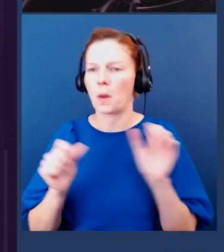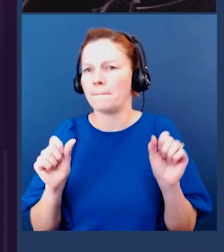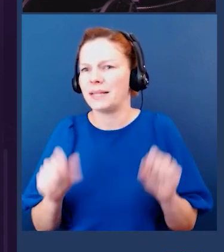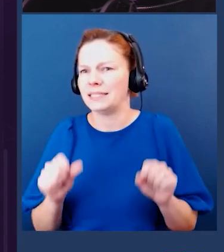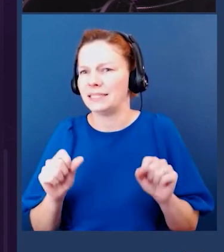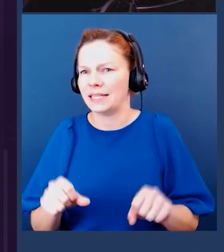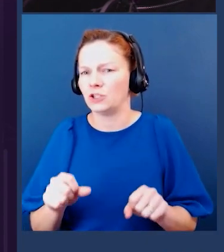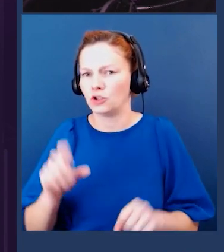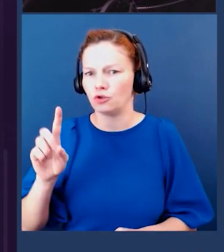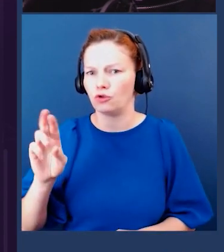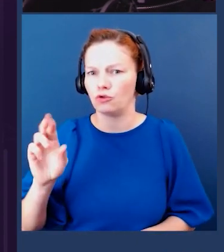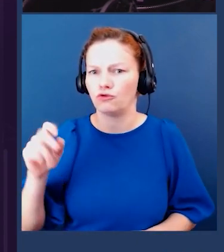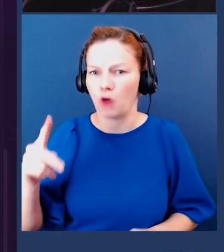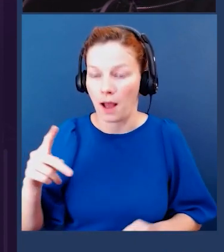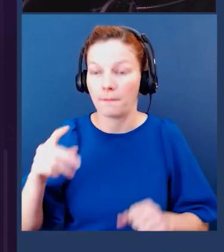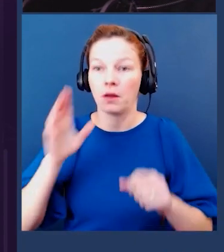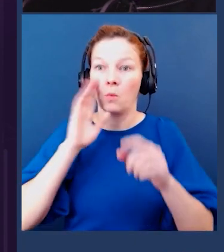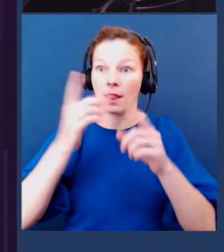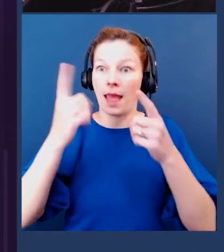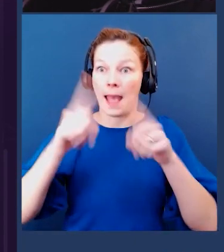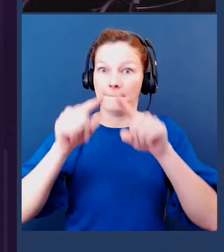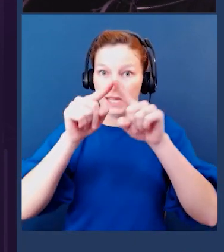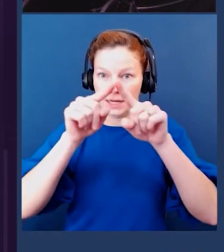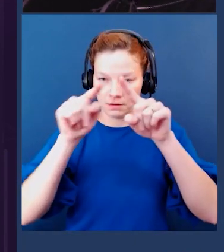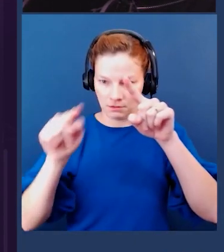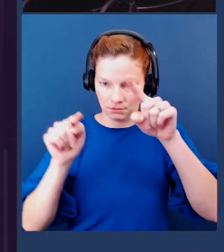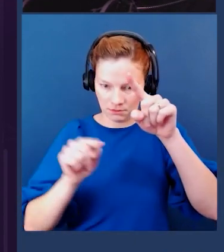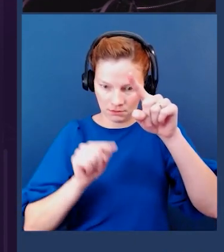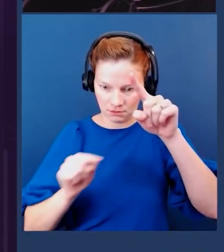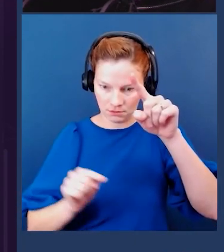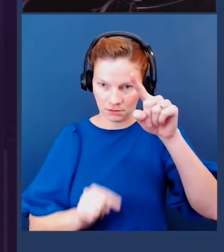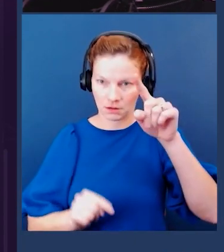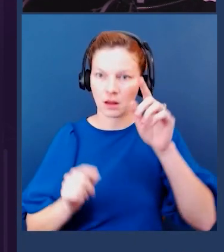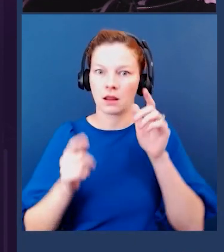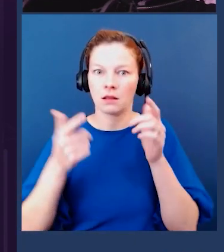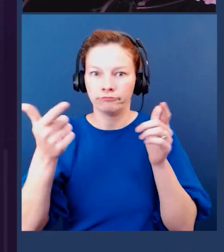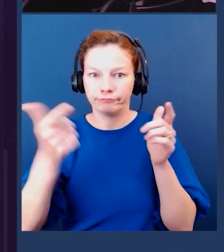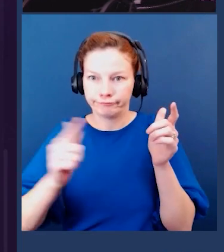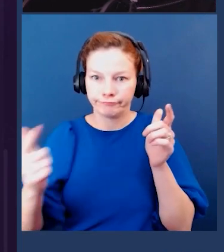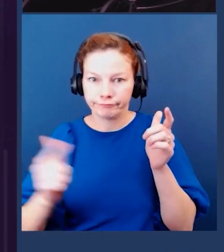with the chaining of your drop, your rules and whatnot, and you can put the PlayFab user if you're doing queueing